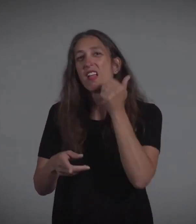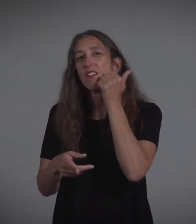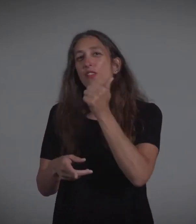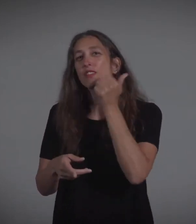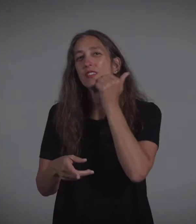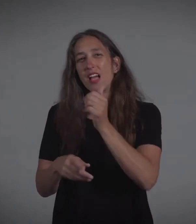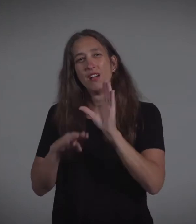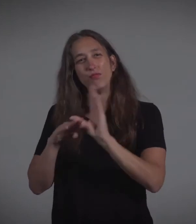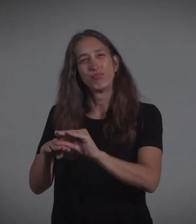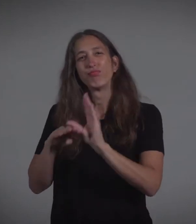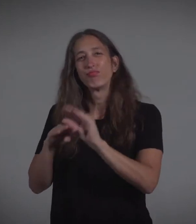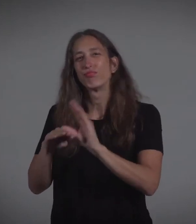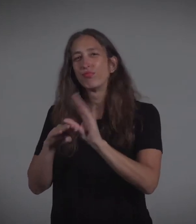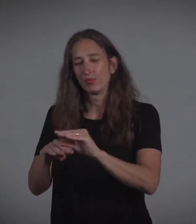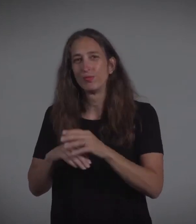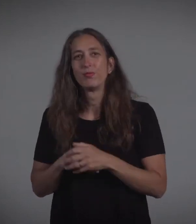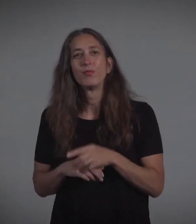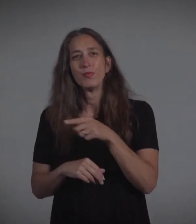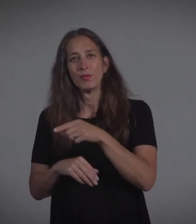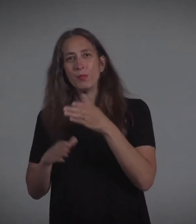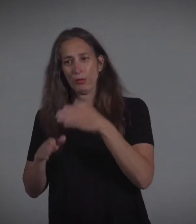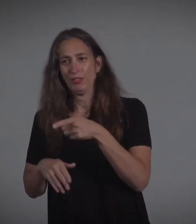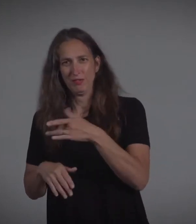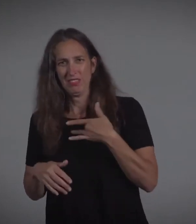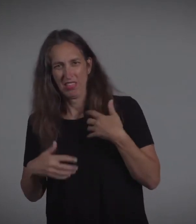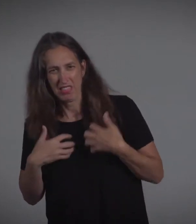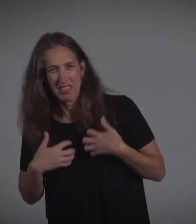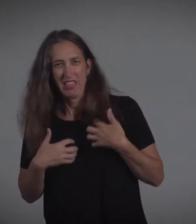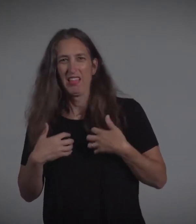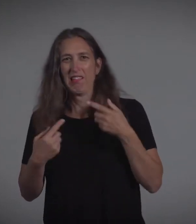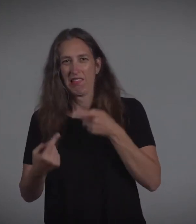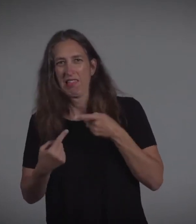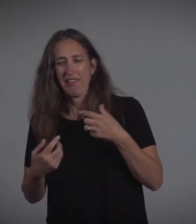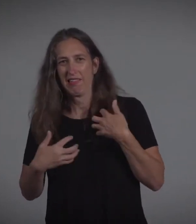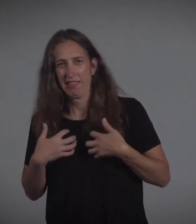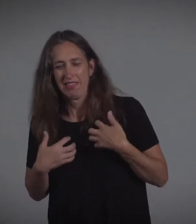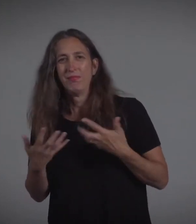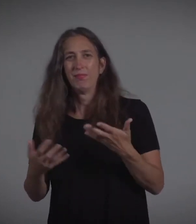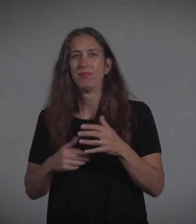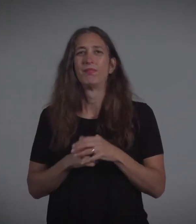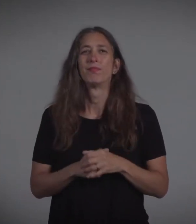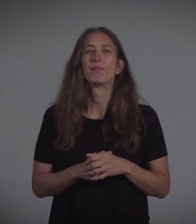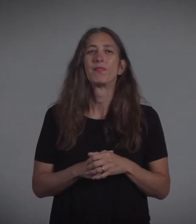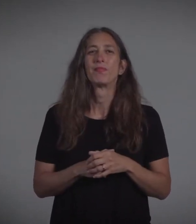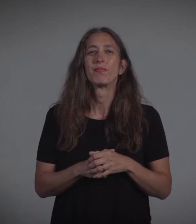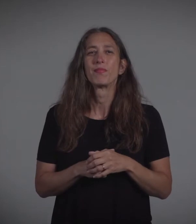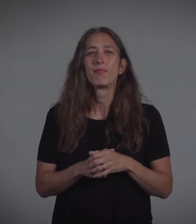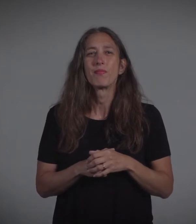belittles, and insults everyday. The abused person struggles with feeling anxious and uncomfortable.